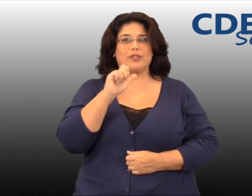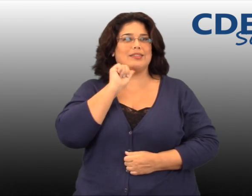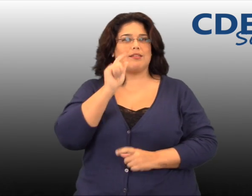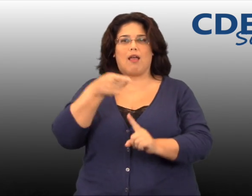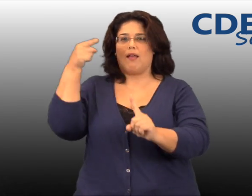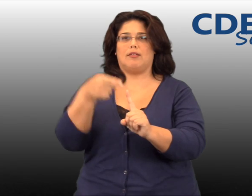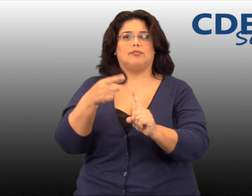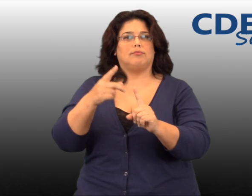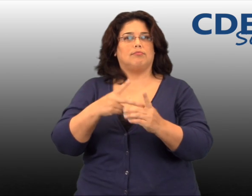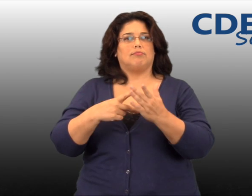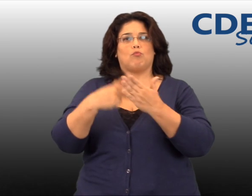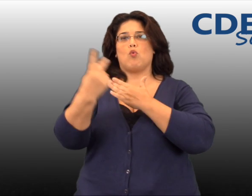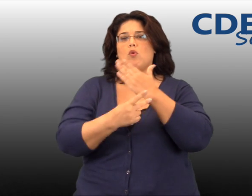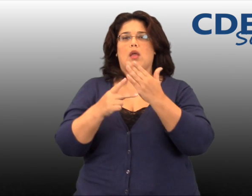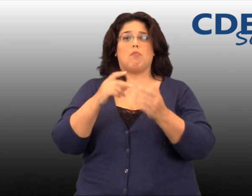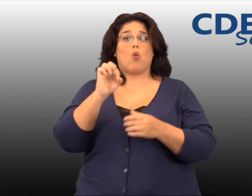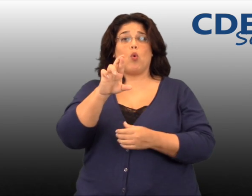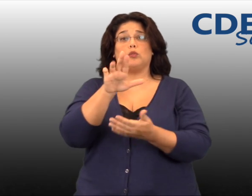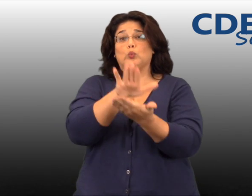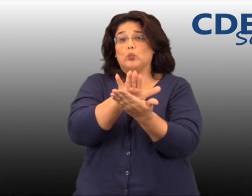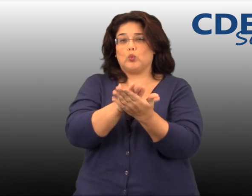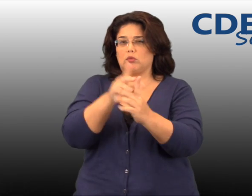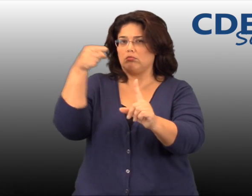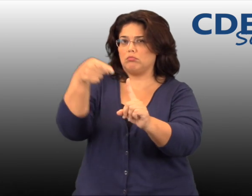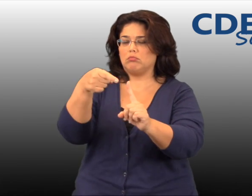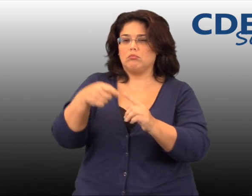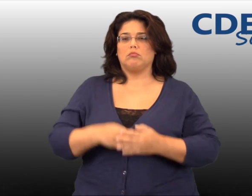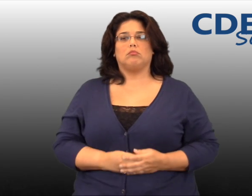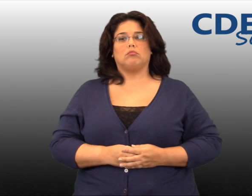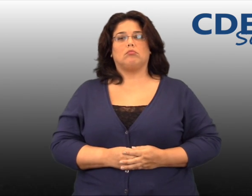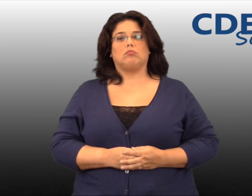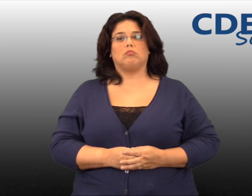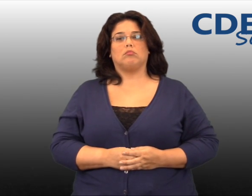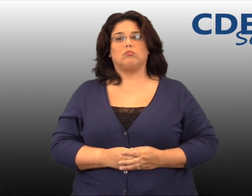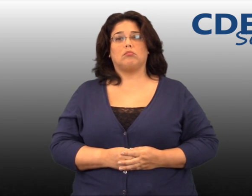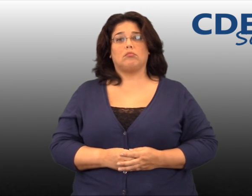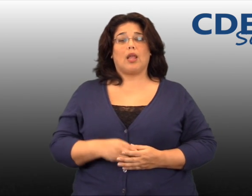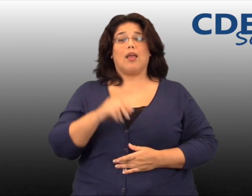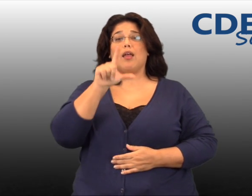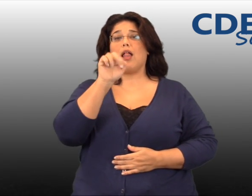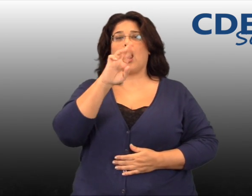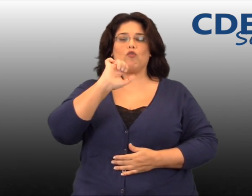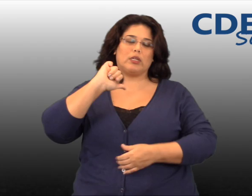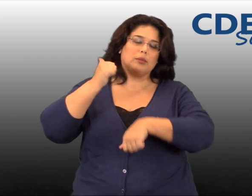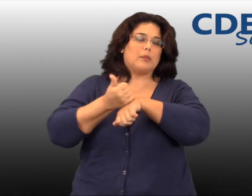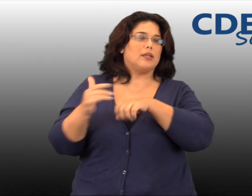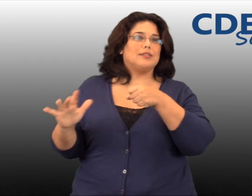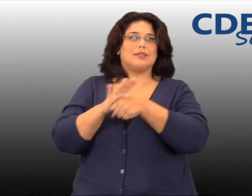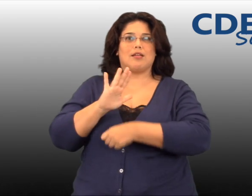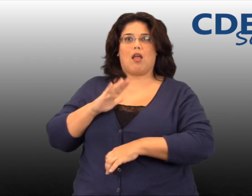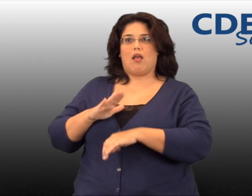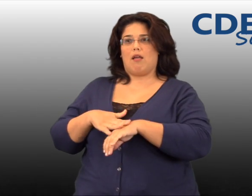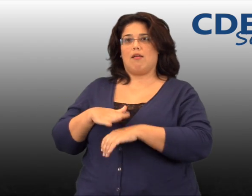LRE is not place-specific. It is entirely placed on the needs of the child.